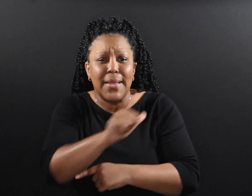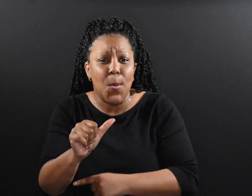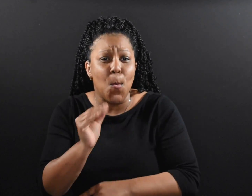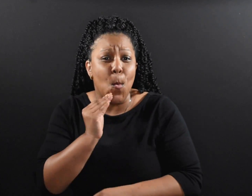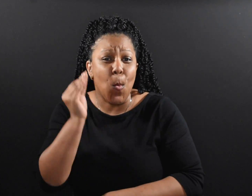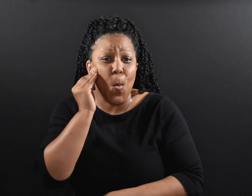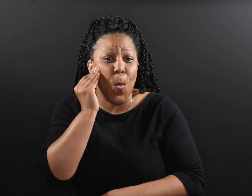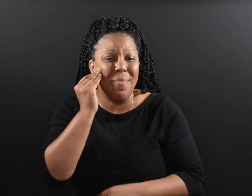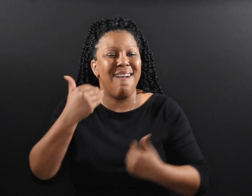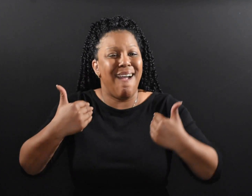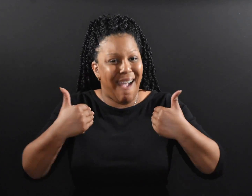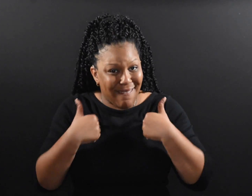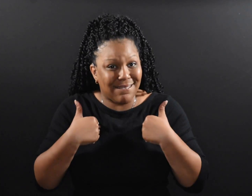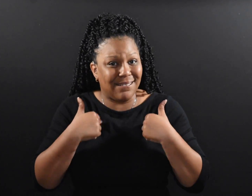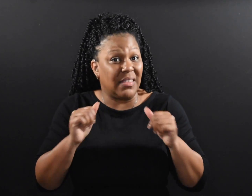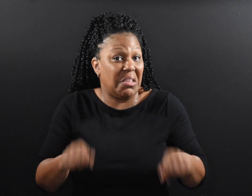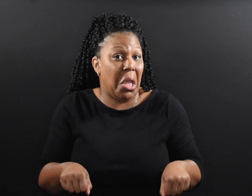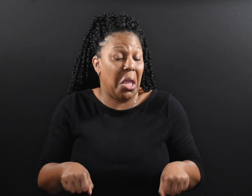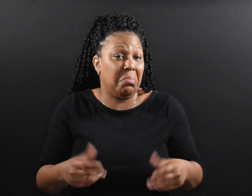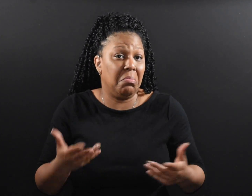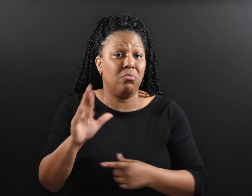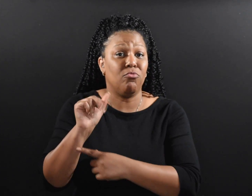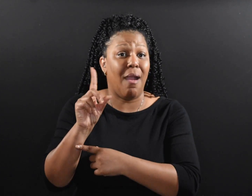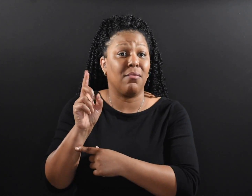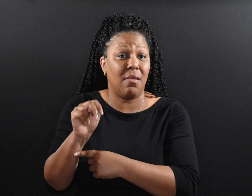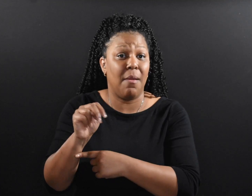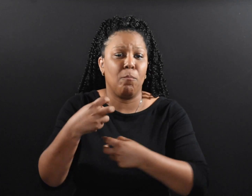Any home can have a radon problem, no matter the type of foundation.